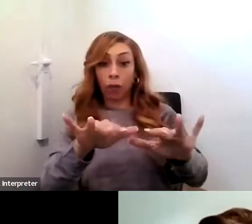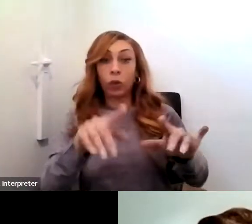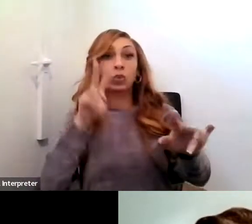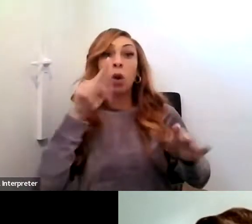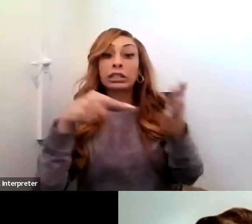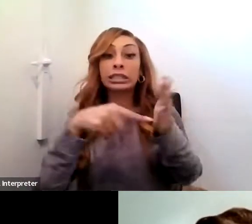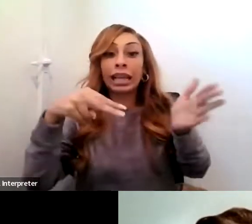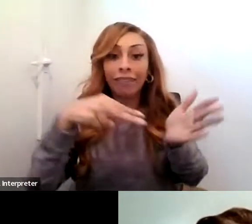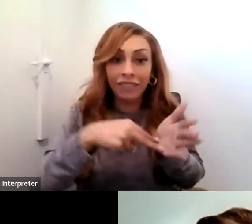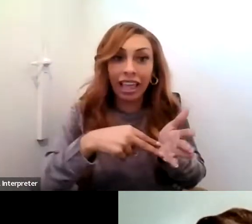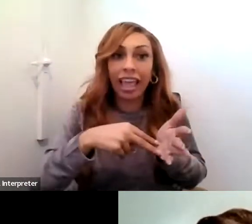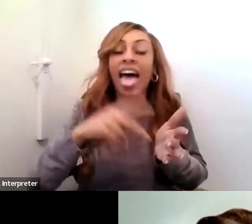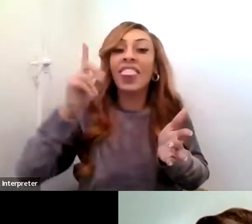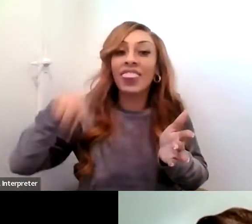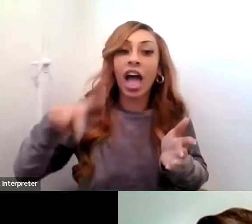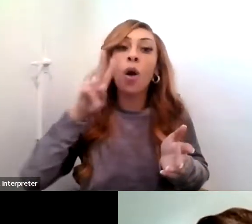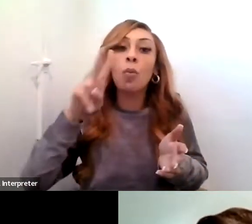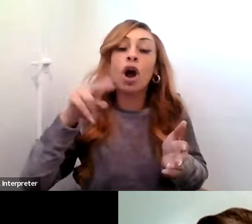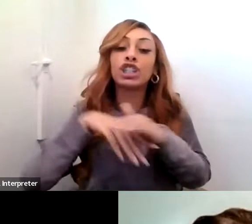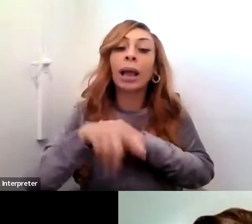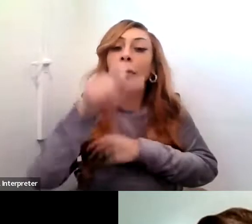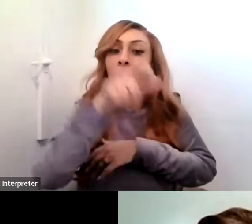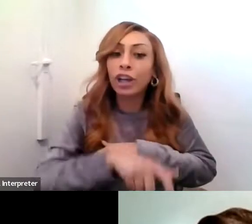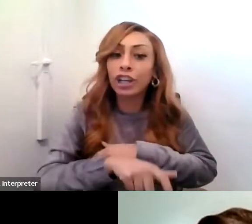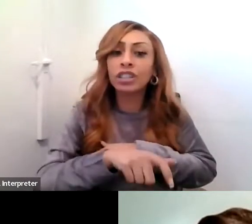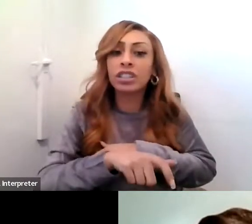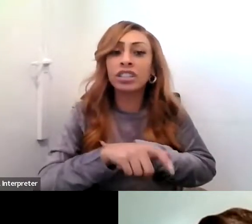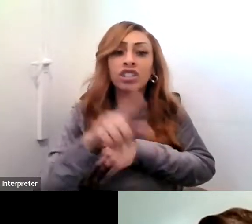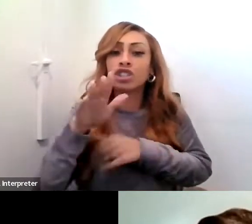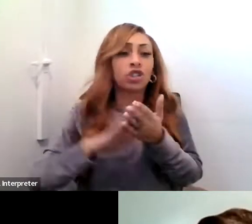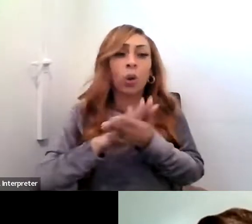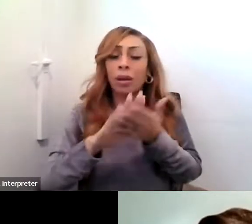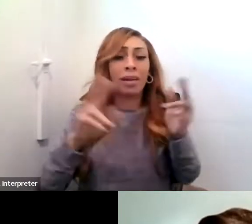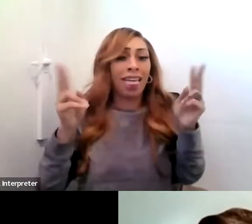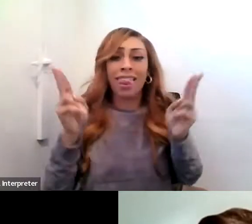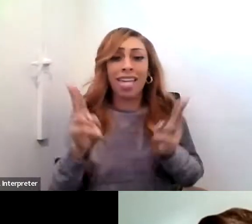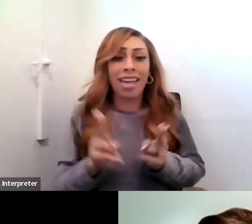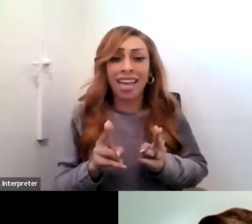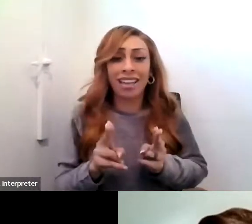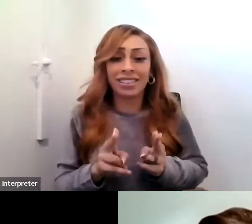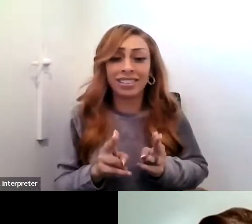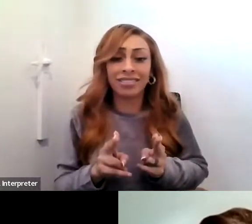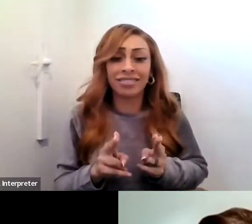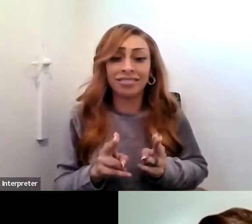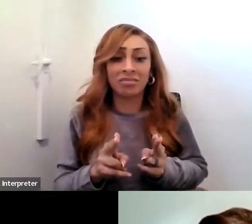than watching it in-person. But that doesn't mean it's lesser, and can mean it's greater.